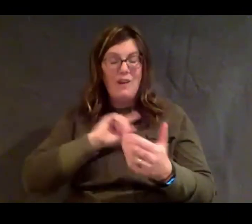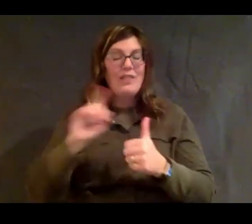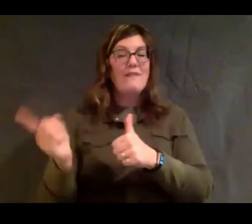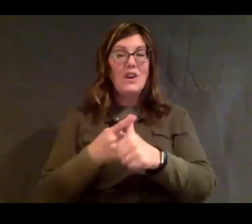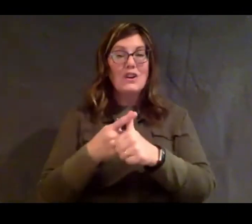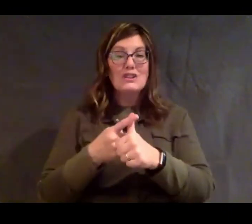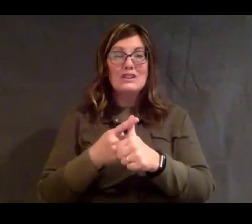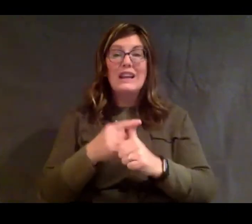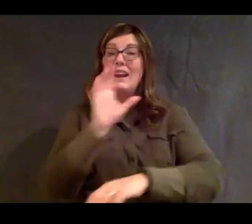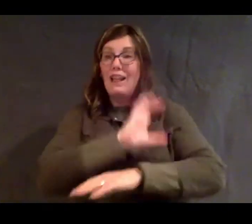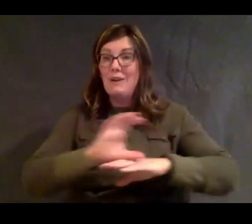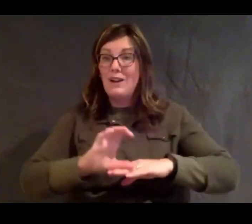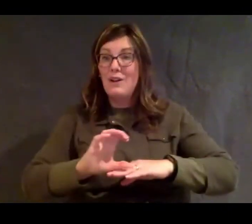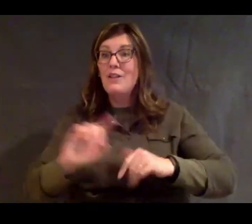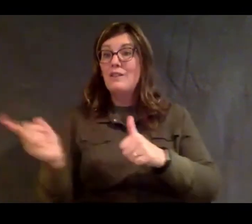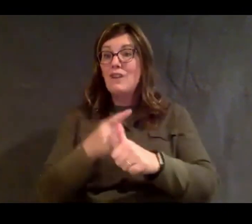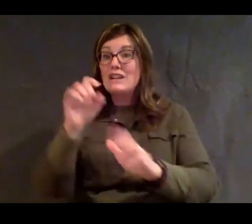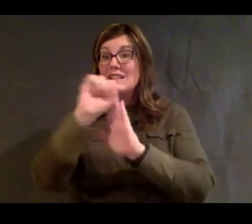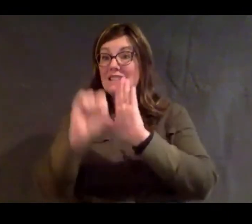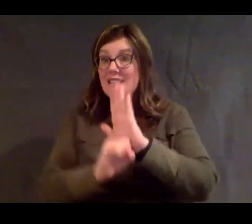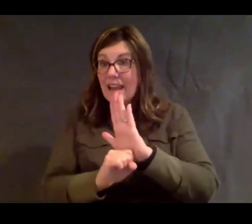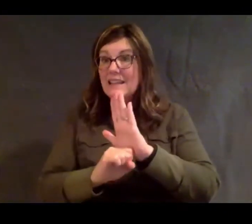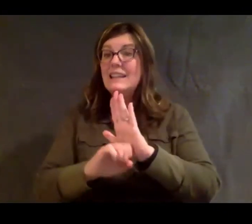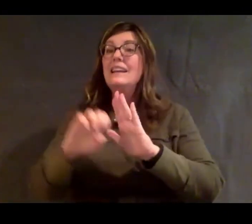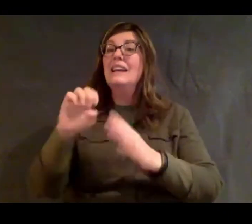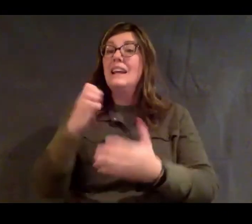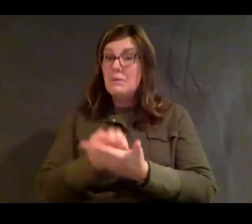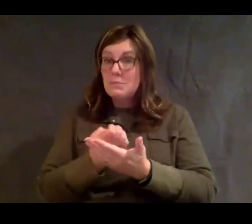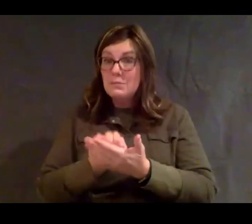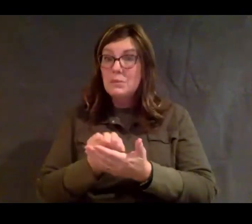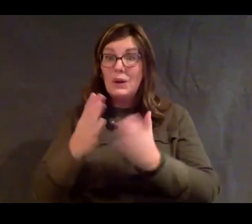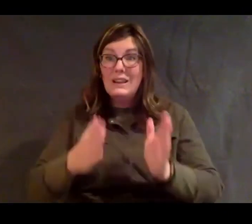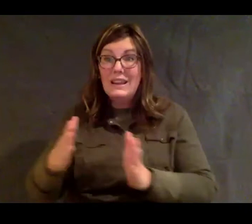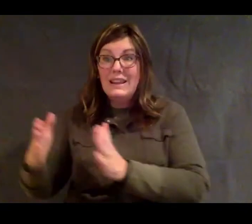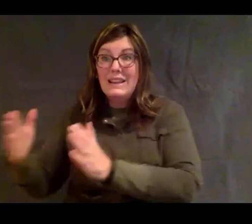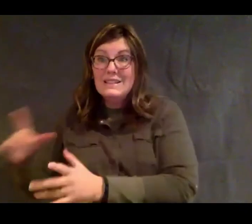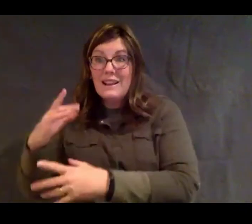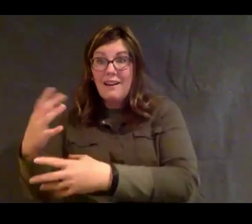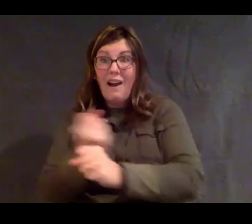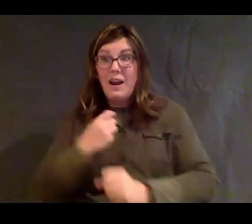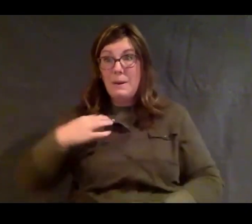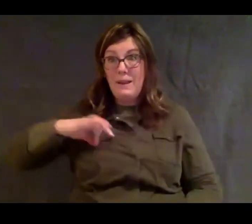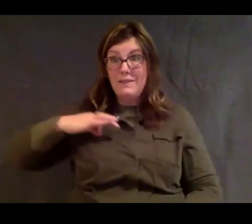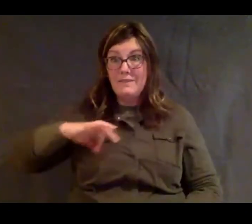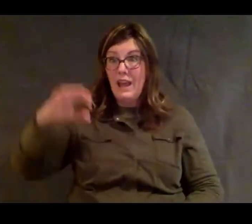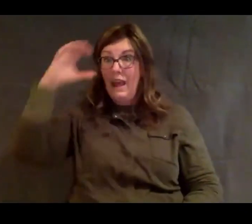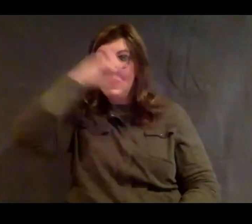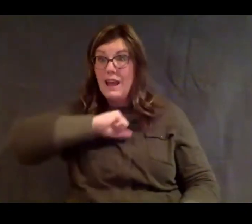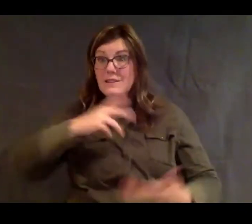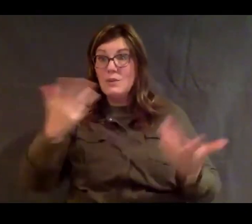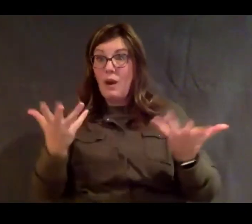state employees got benefits as domestic partner benefits and guess what the sky did not fall yes